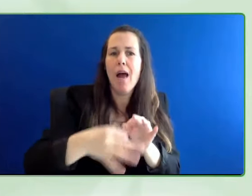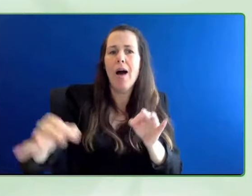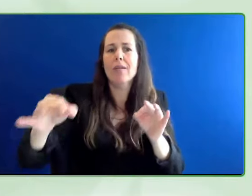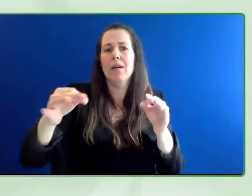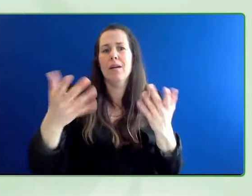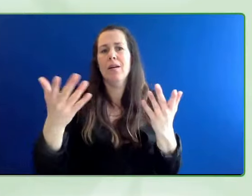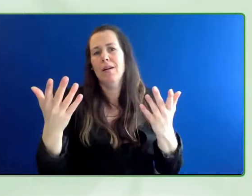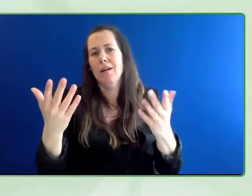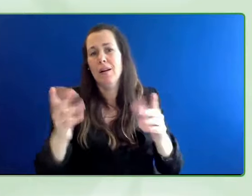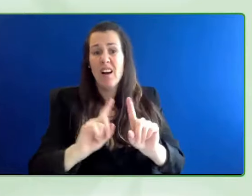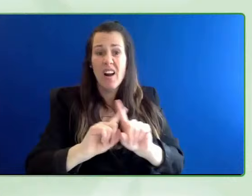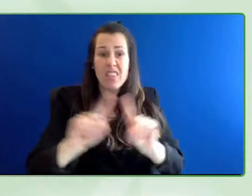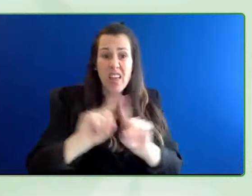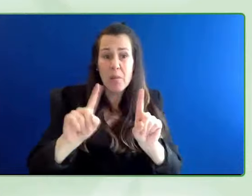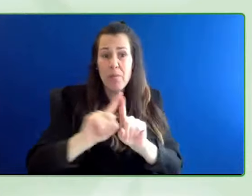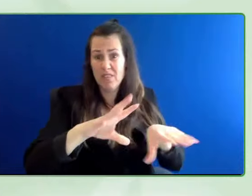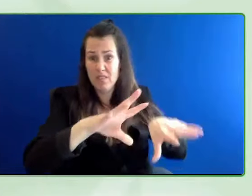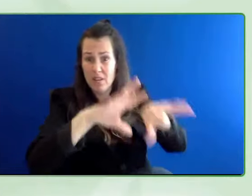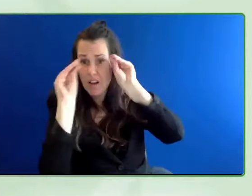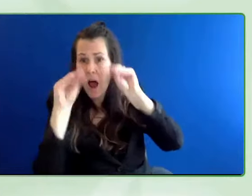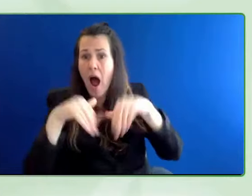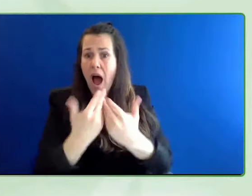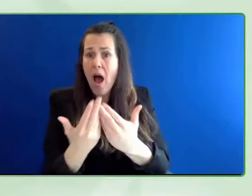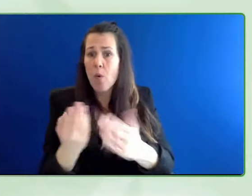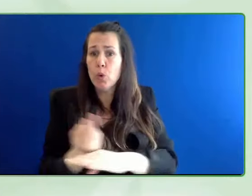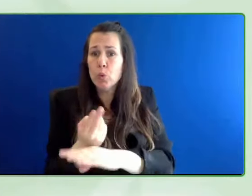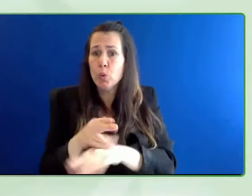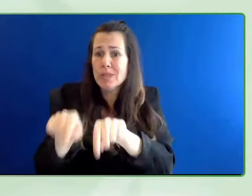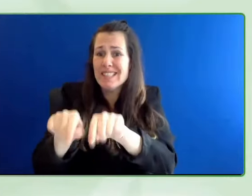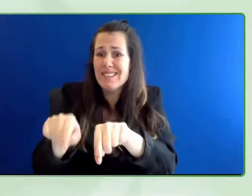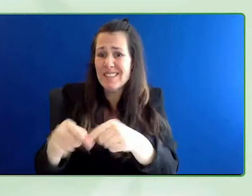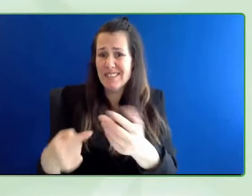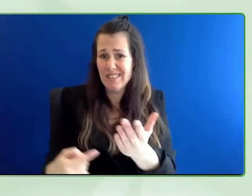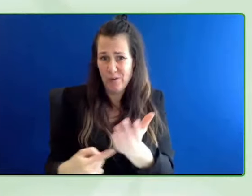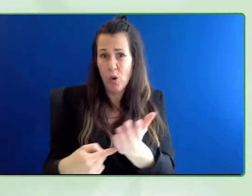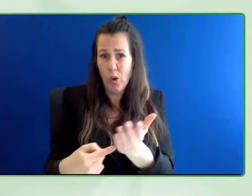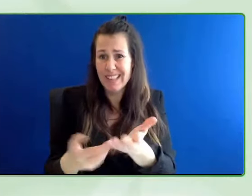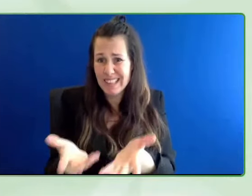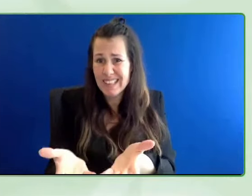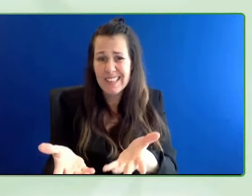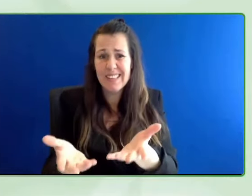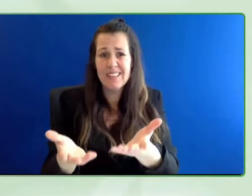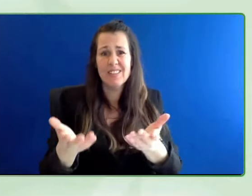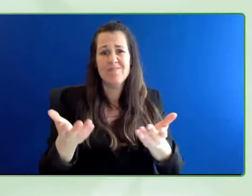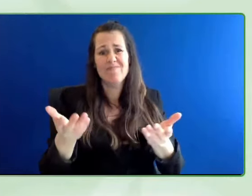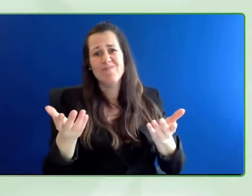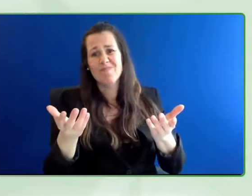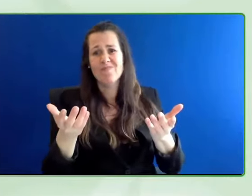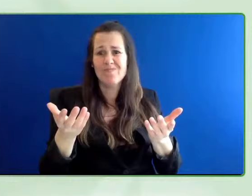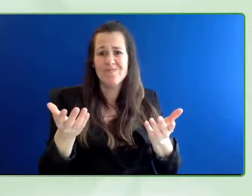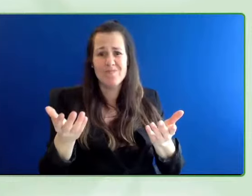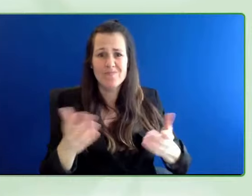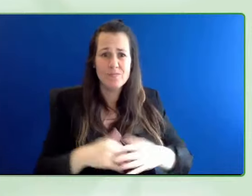So I would expect Italy to have no challenges left, but that's not the case.